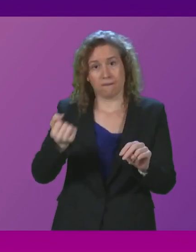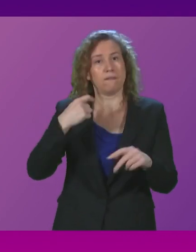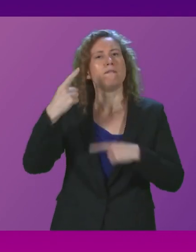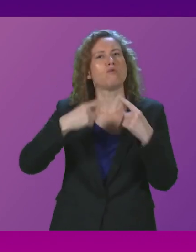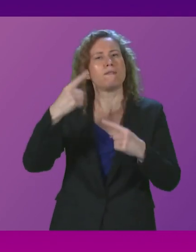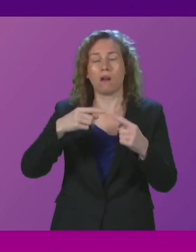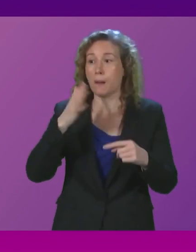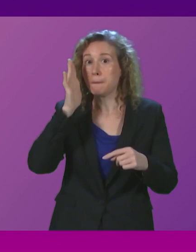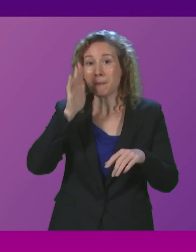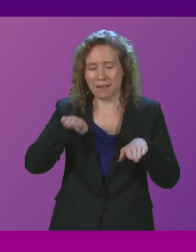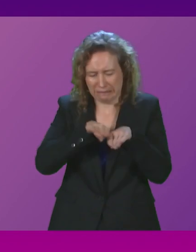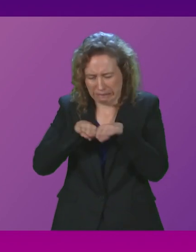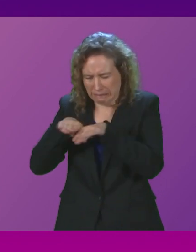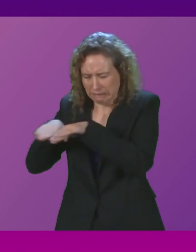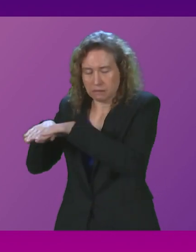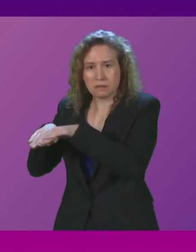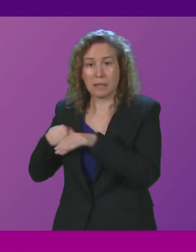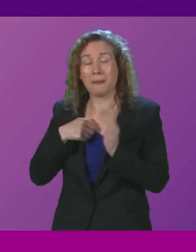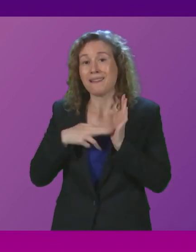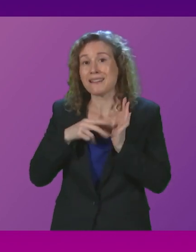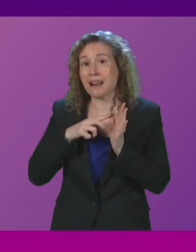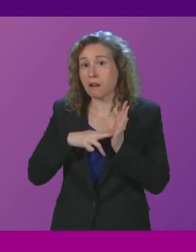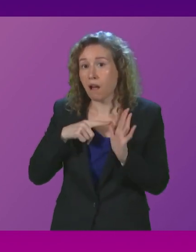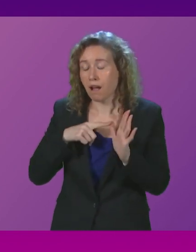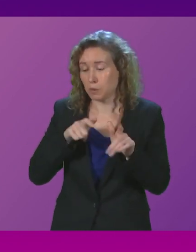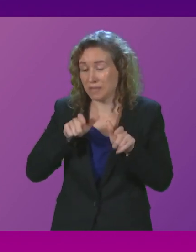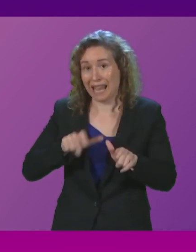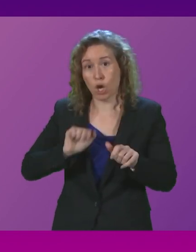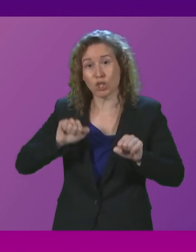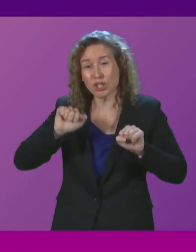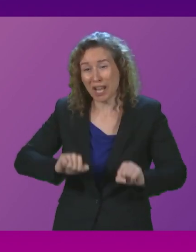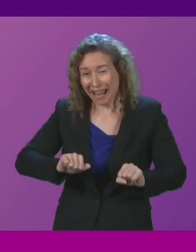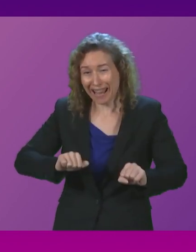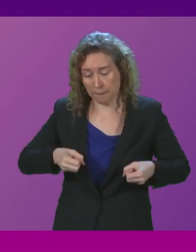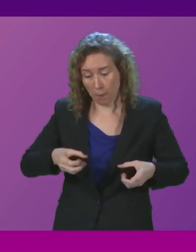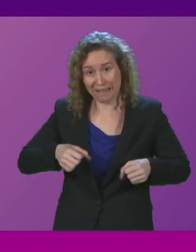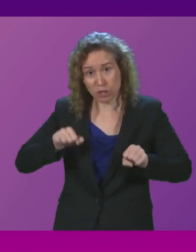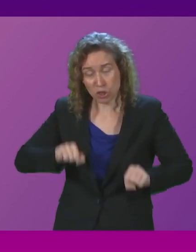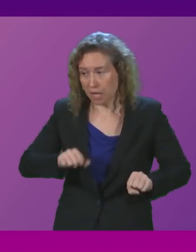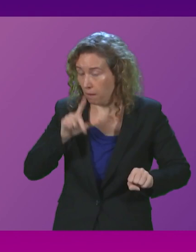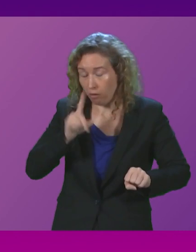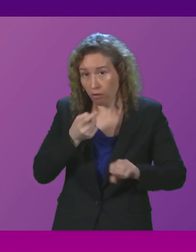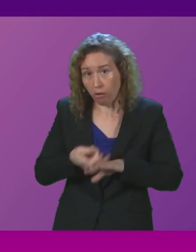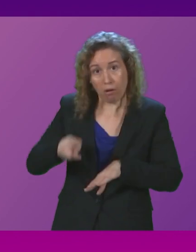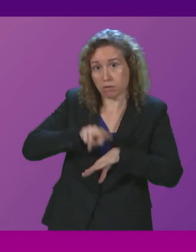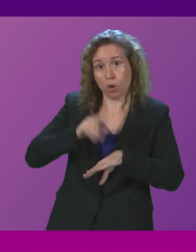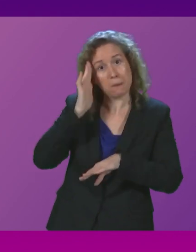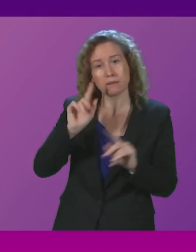The beds were wall to wall and my nana had to stay in her mobility chair as there was nowhere for her to go.”